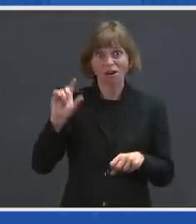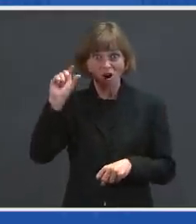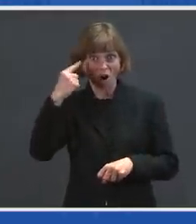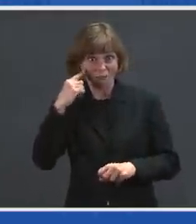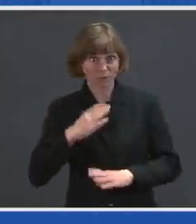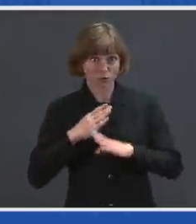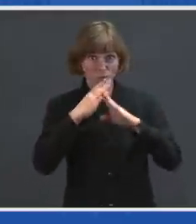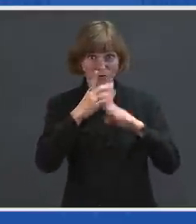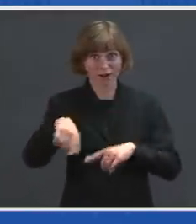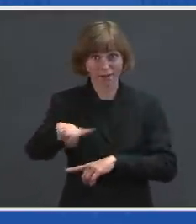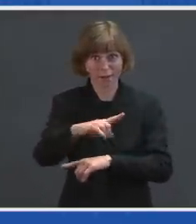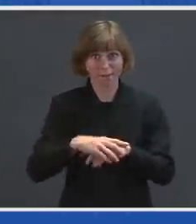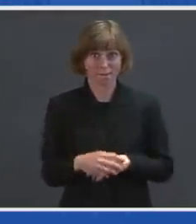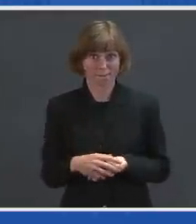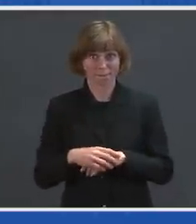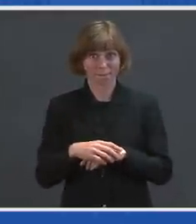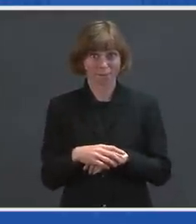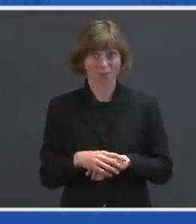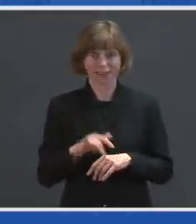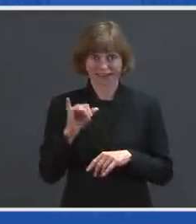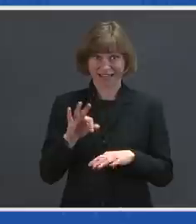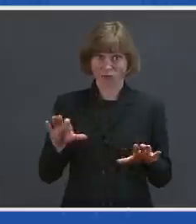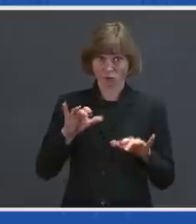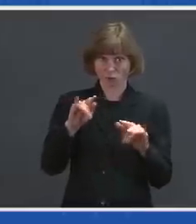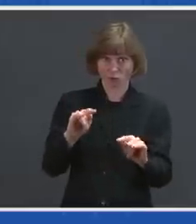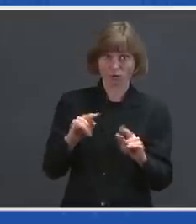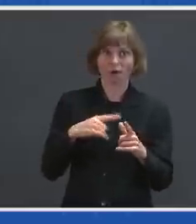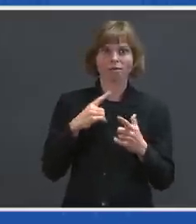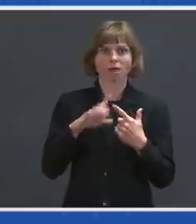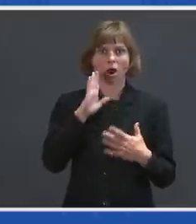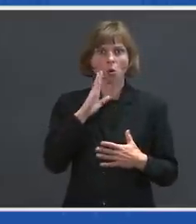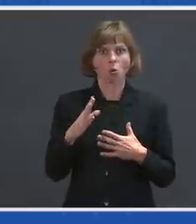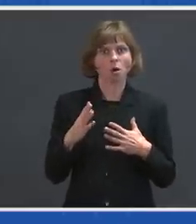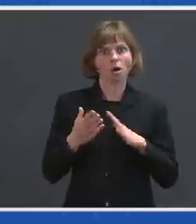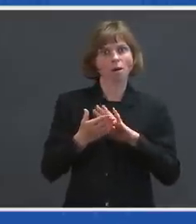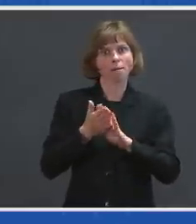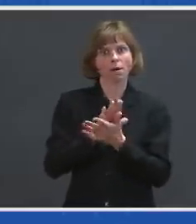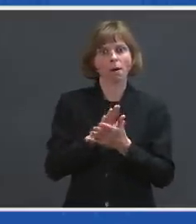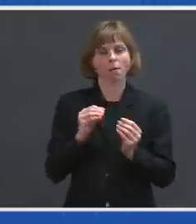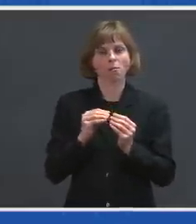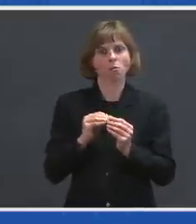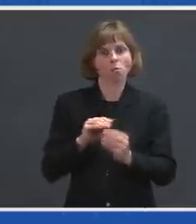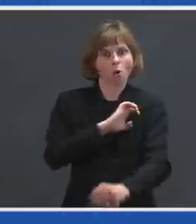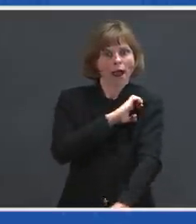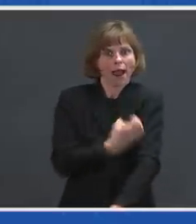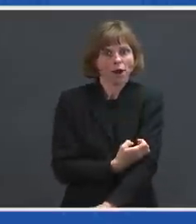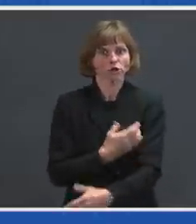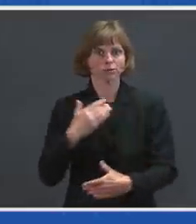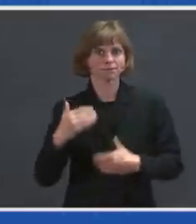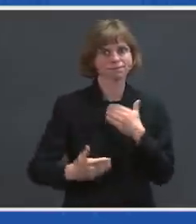And if we deliver on this, it also builds momentum. It builds real mome- -- enthusiasm as well.